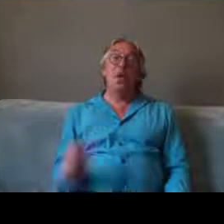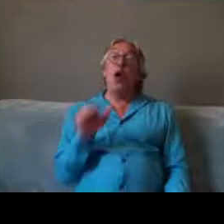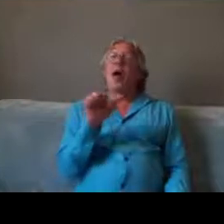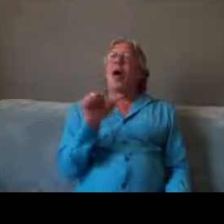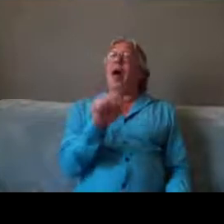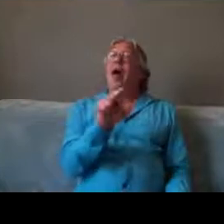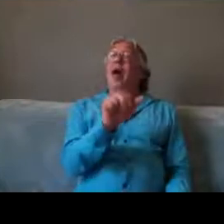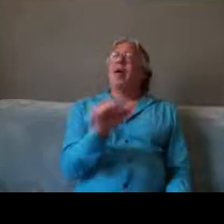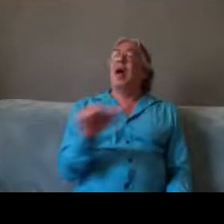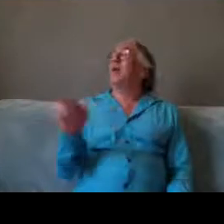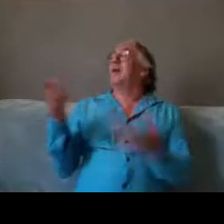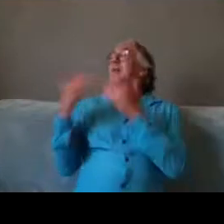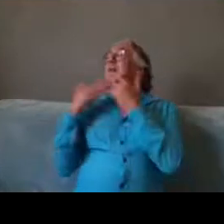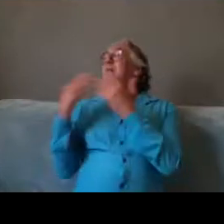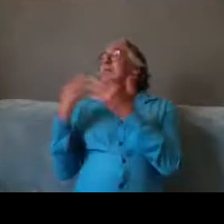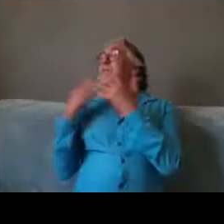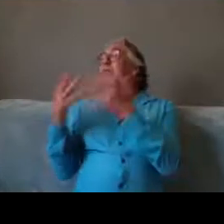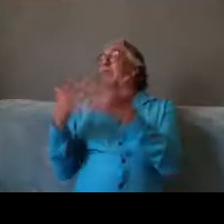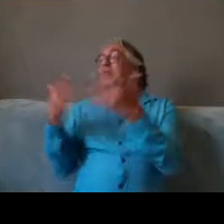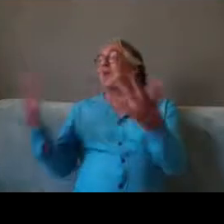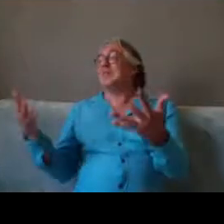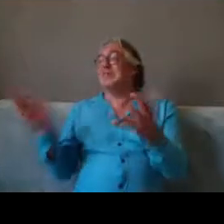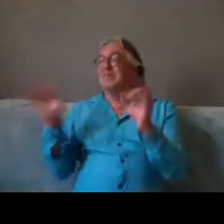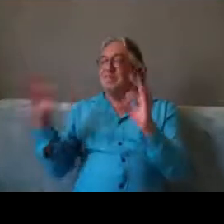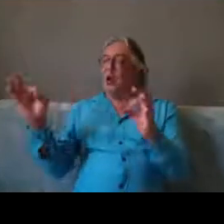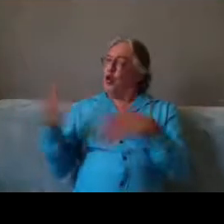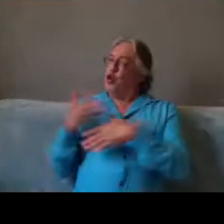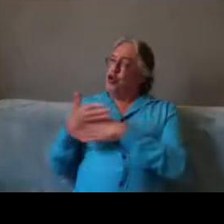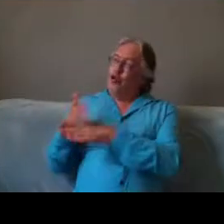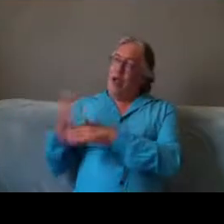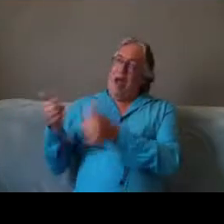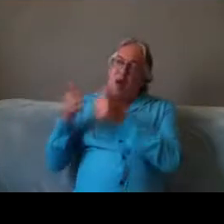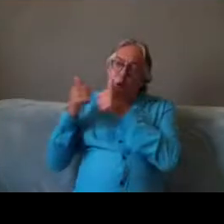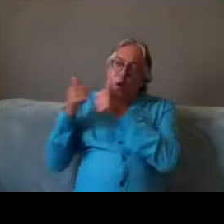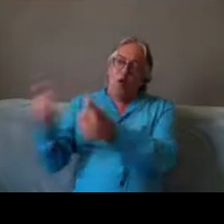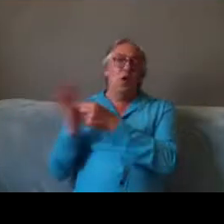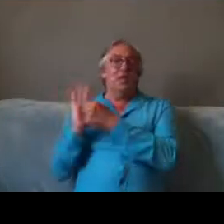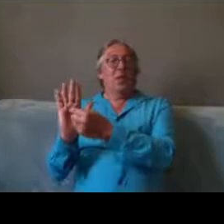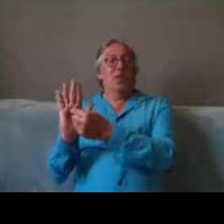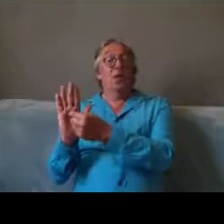A general monitoring strategy for the whole higher education system.